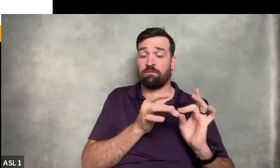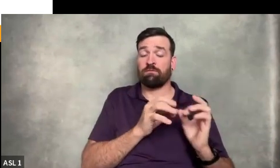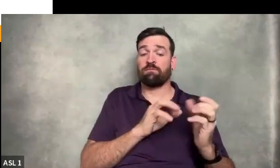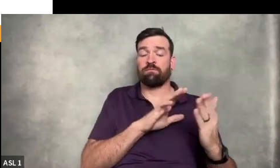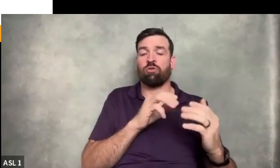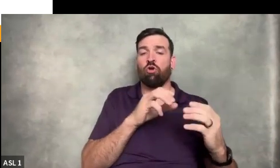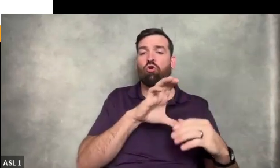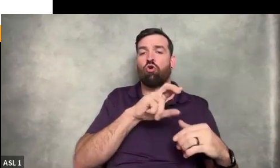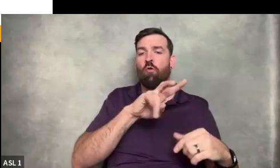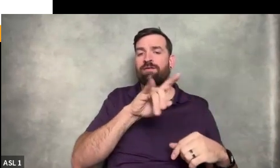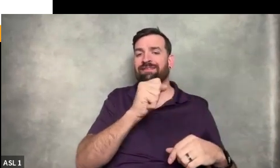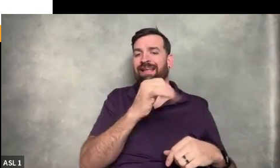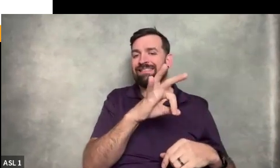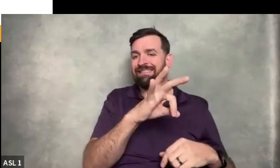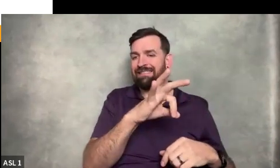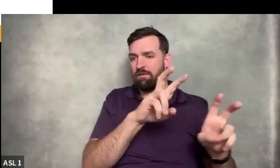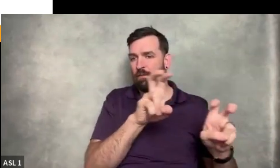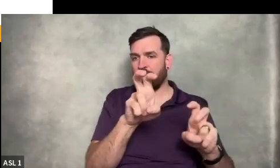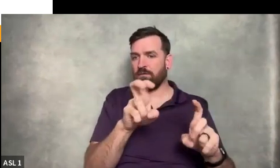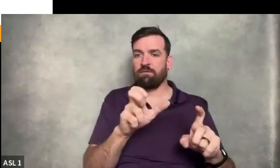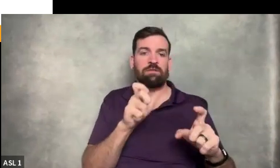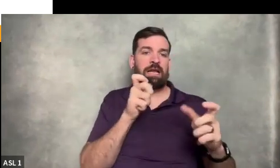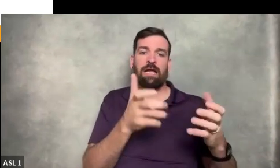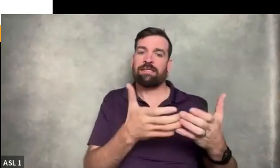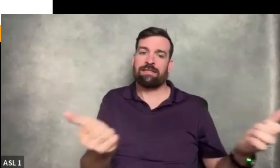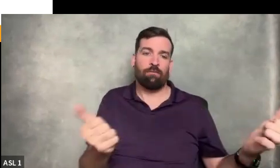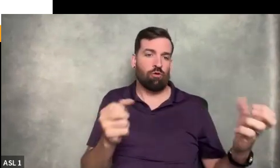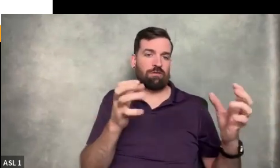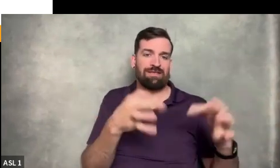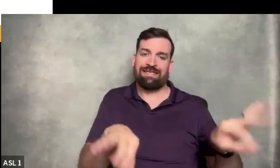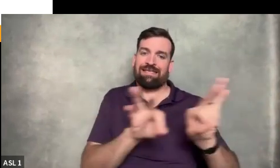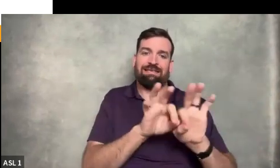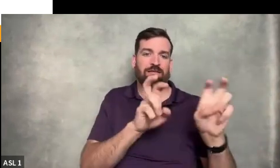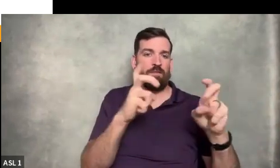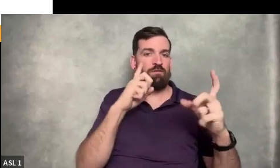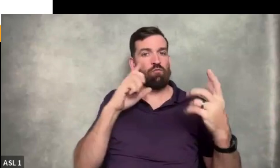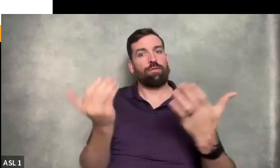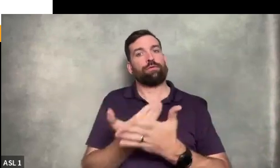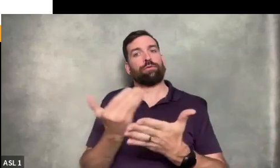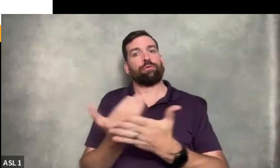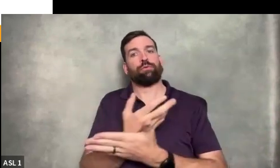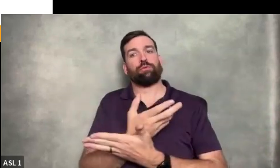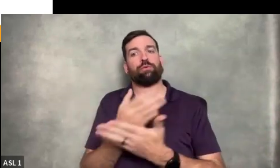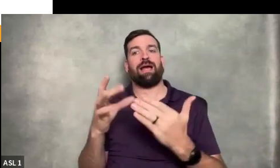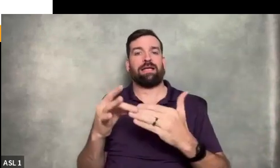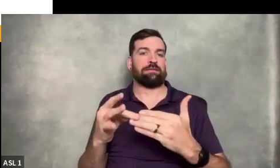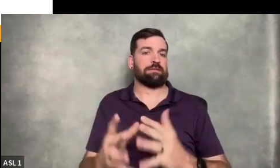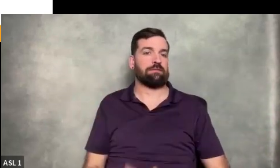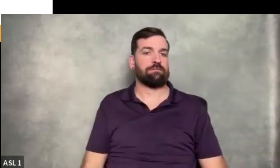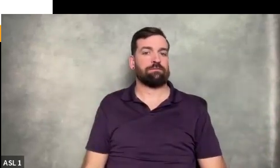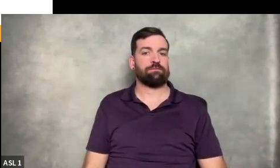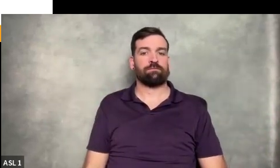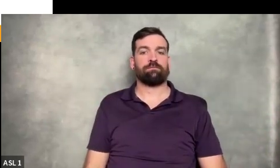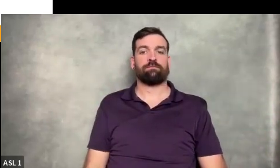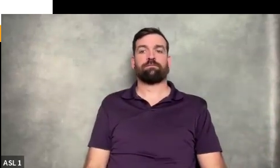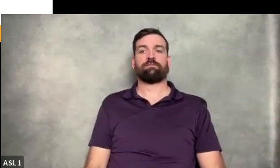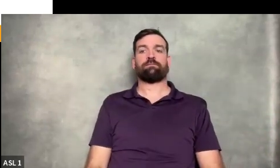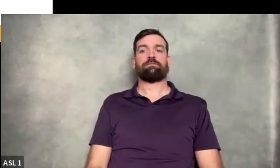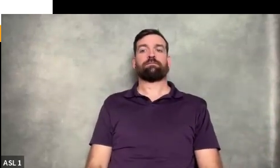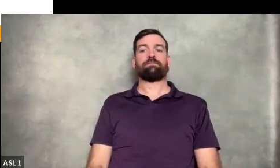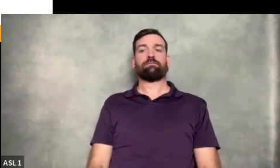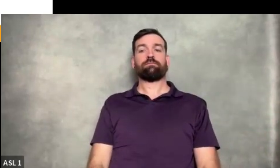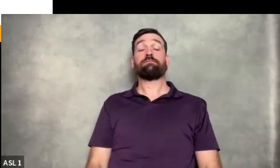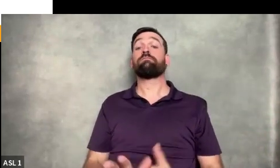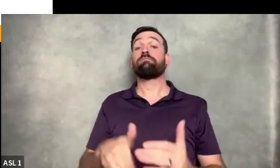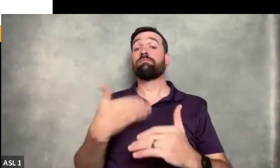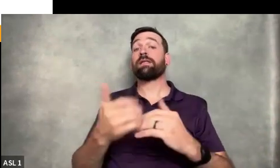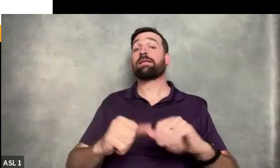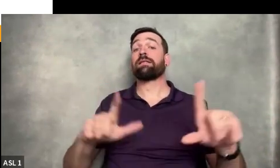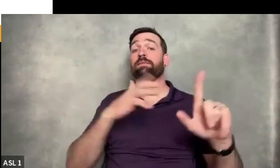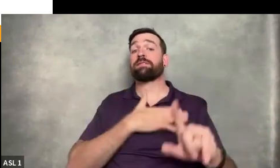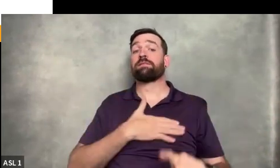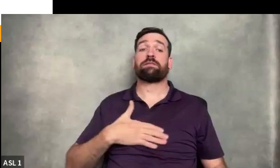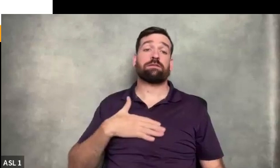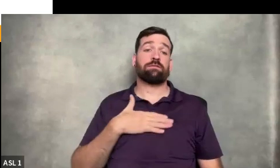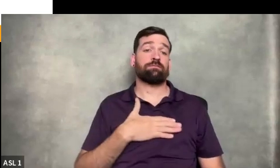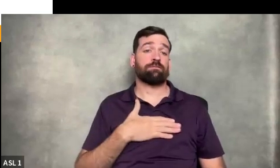topic area which is not a separate key topic area in the new state plan guidance. Next slide please.